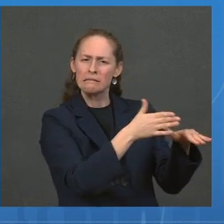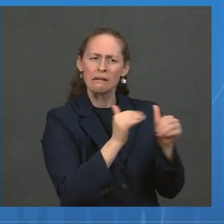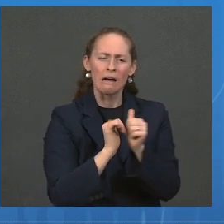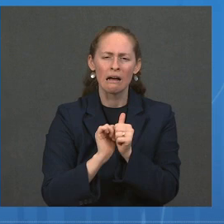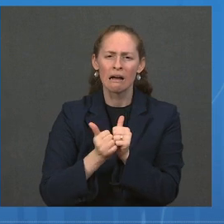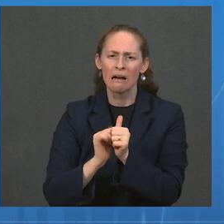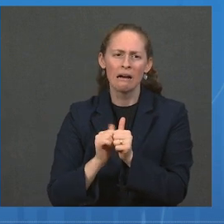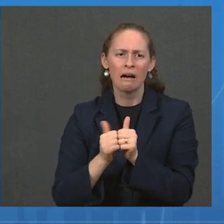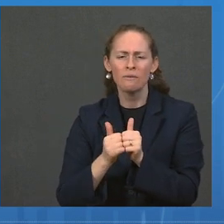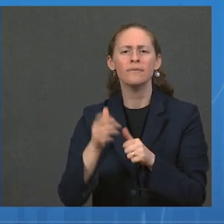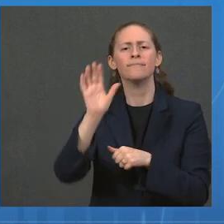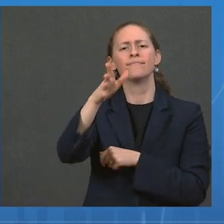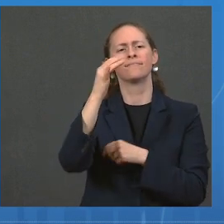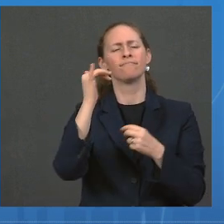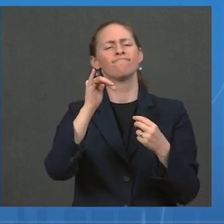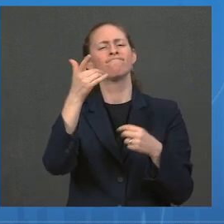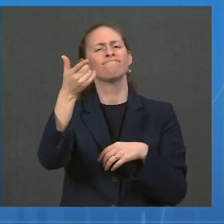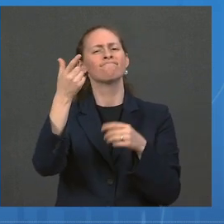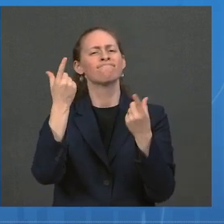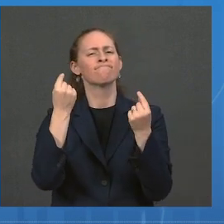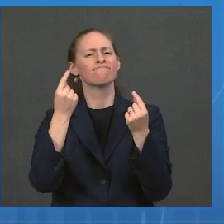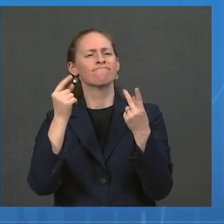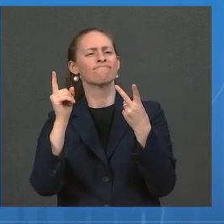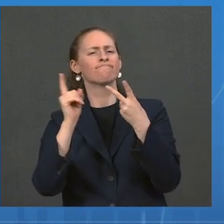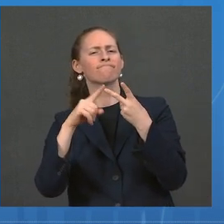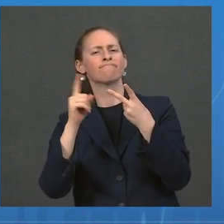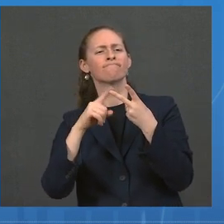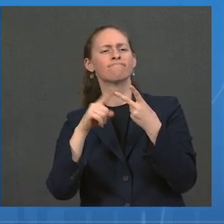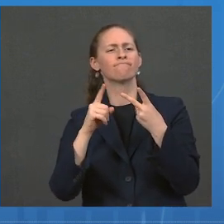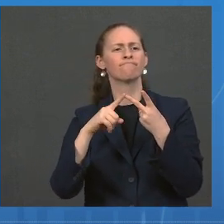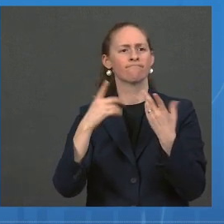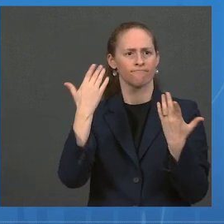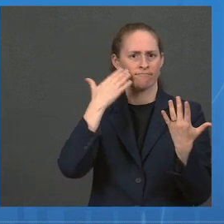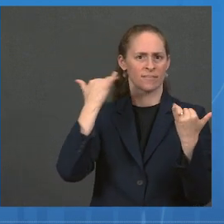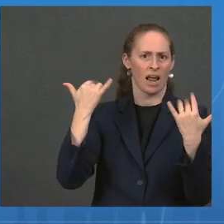about the weather changes here? I'm seeing states with cold weather are showing a rise